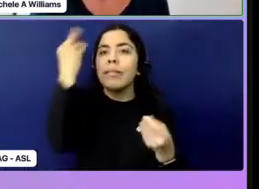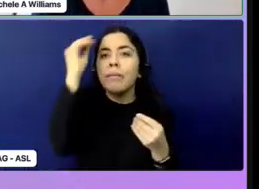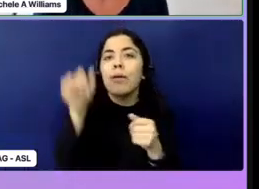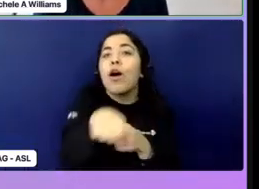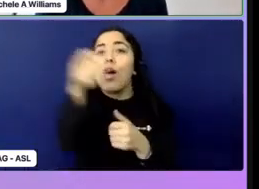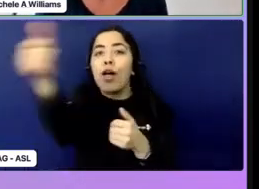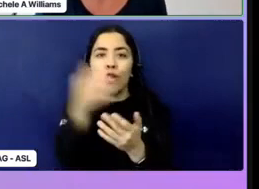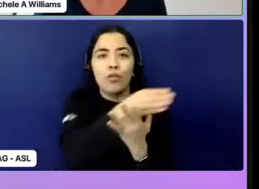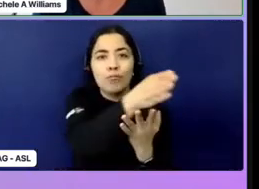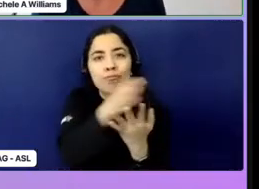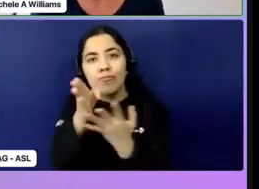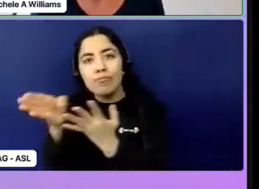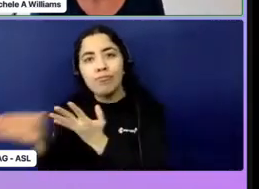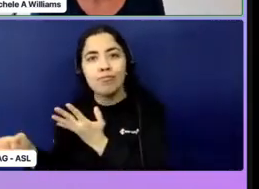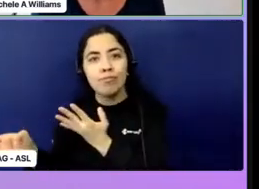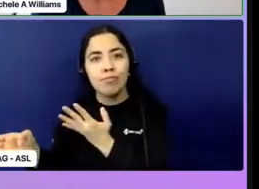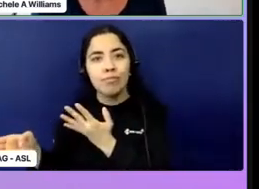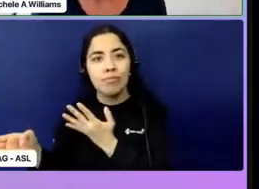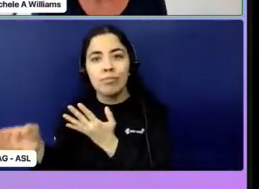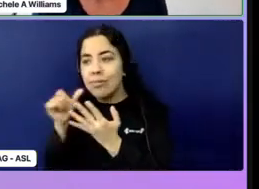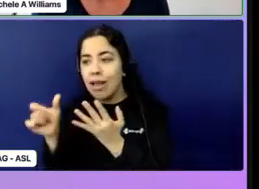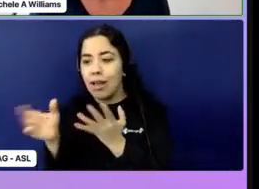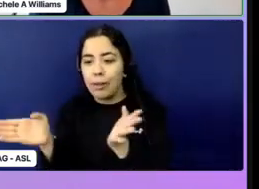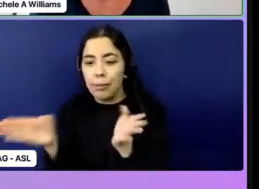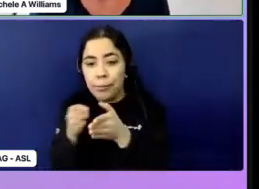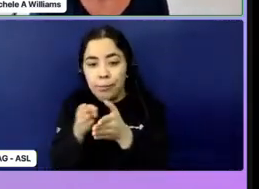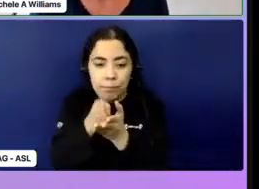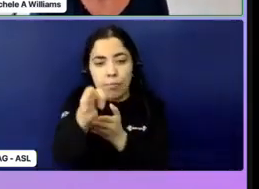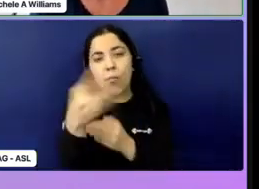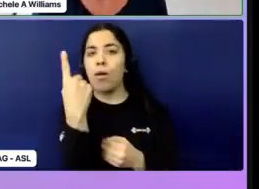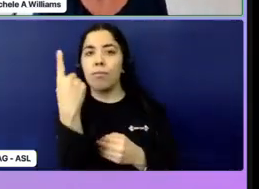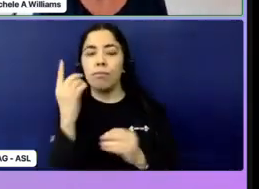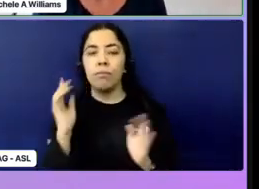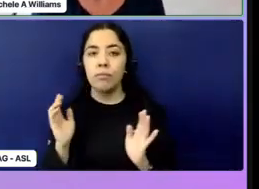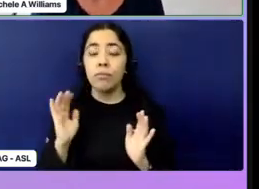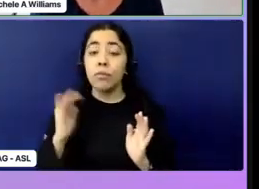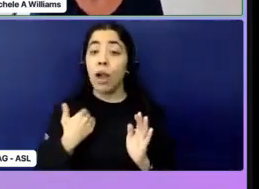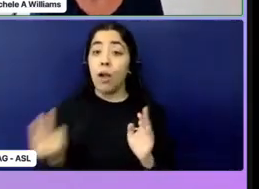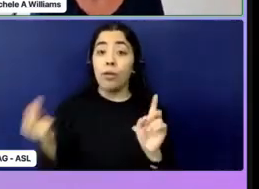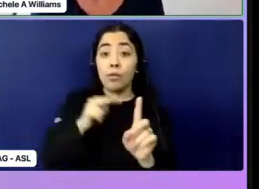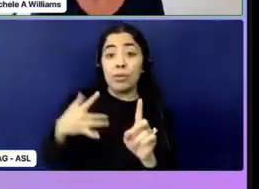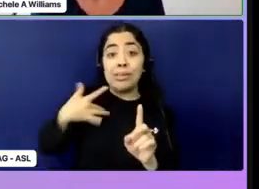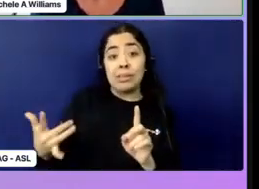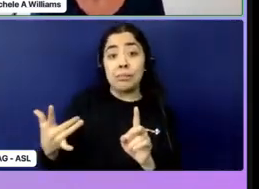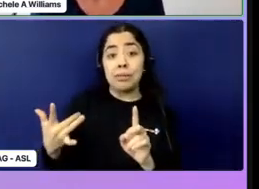we often are embracing those alternatives period in fact,